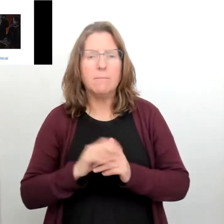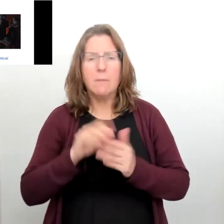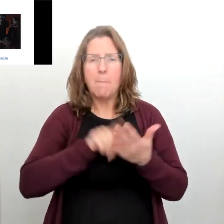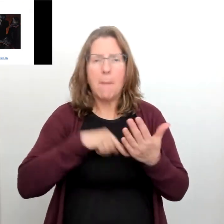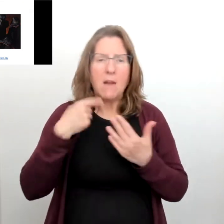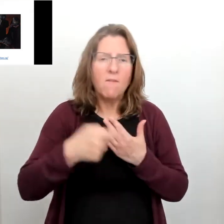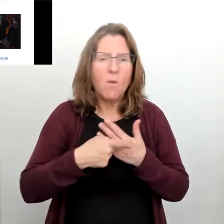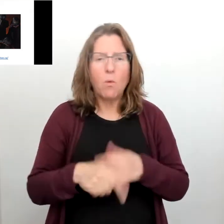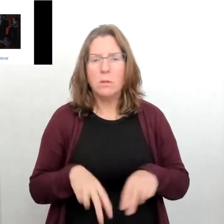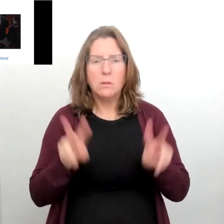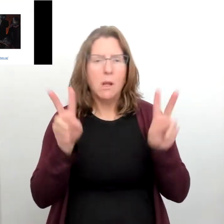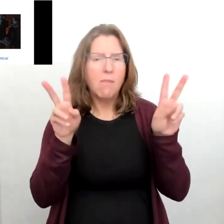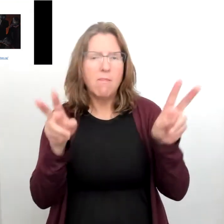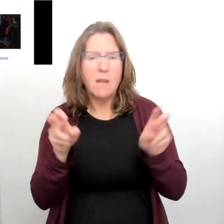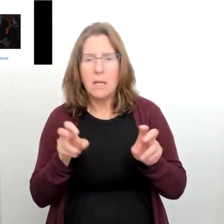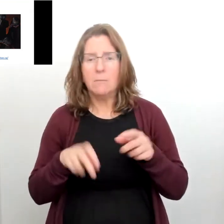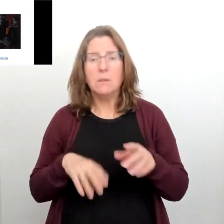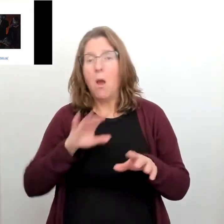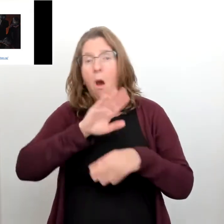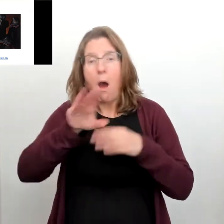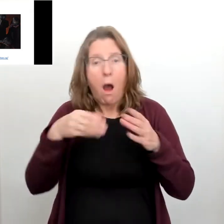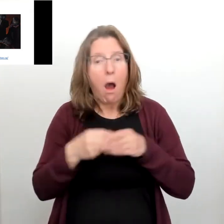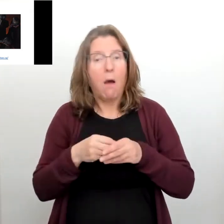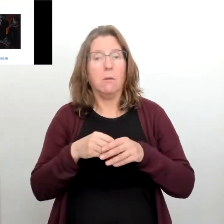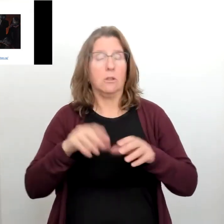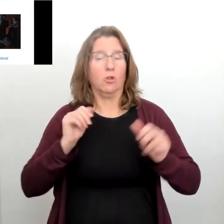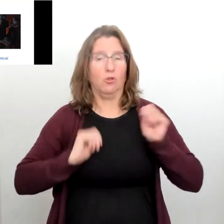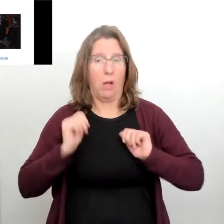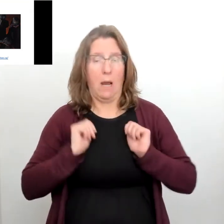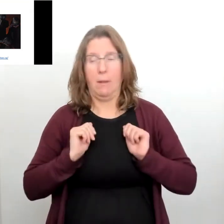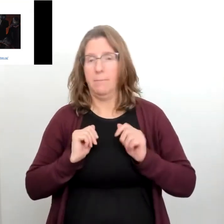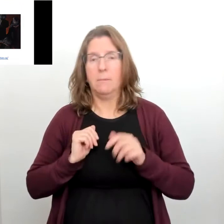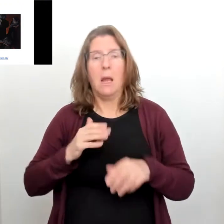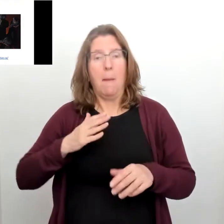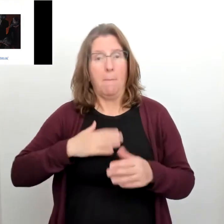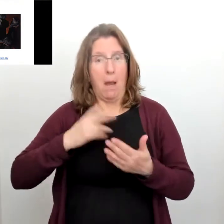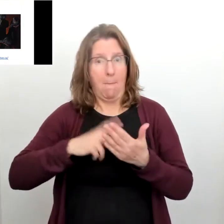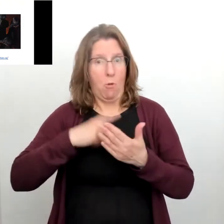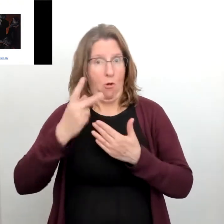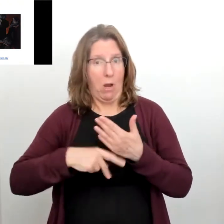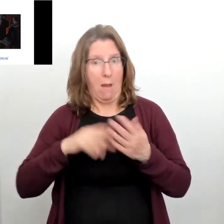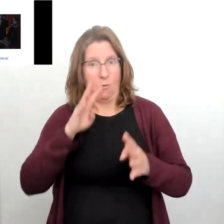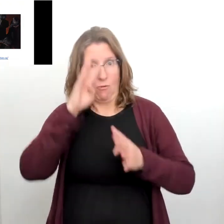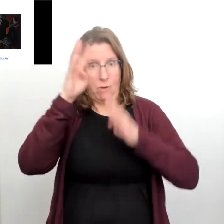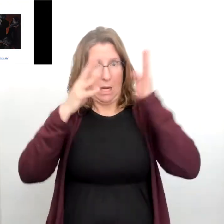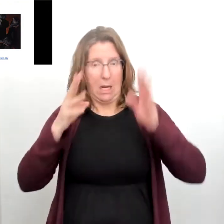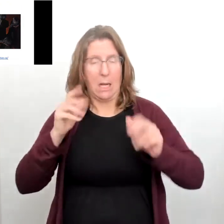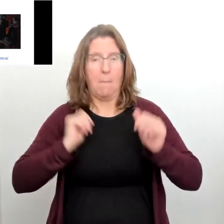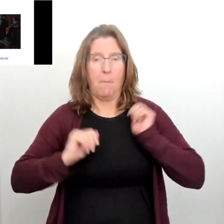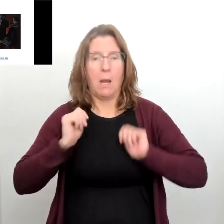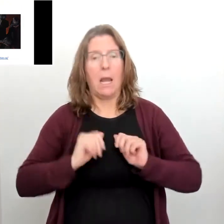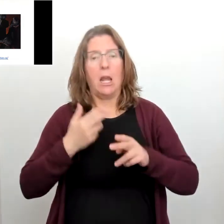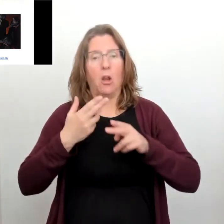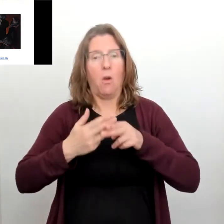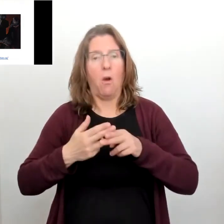It introduces writing with metaphor and themes. All this and more is incorporated in drama.